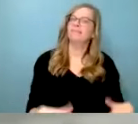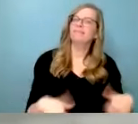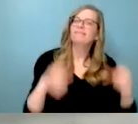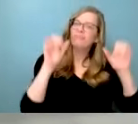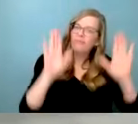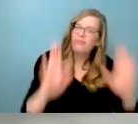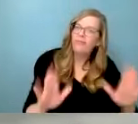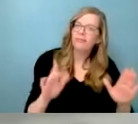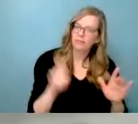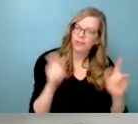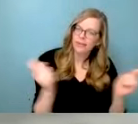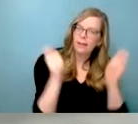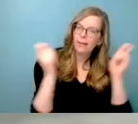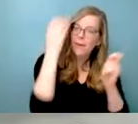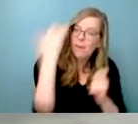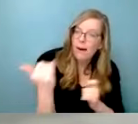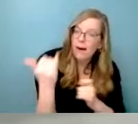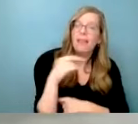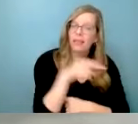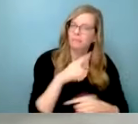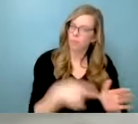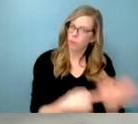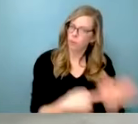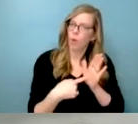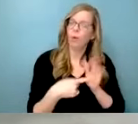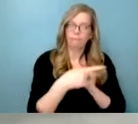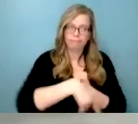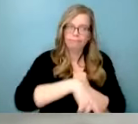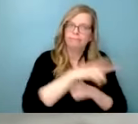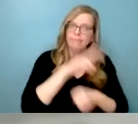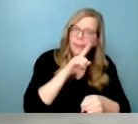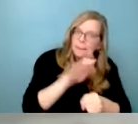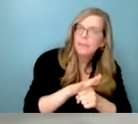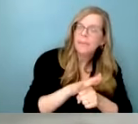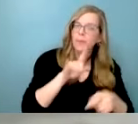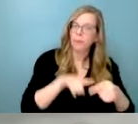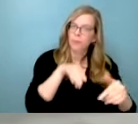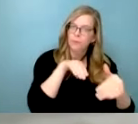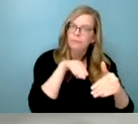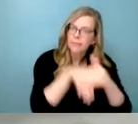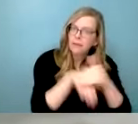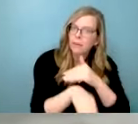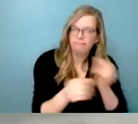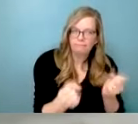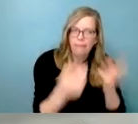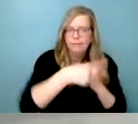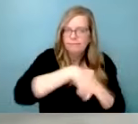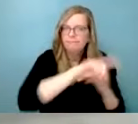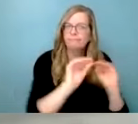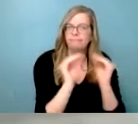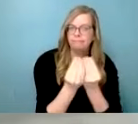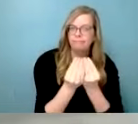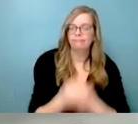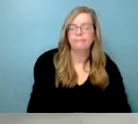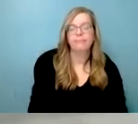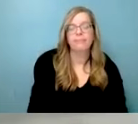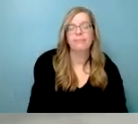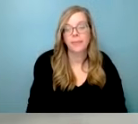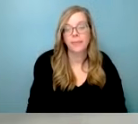as it is showing a commitment towards accessibility by many organizations